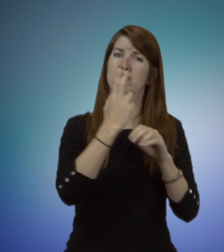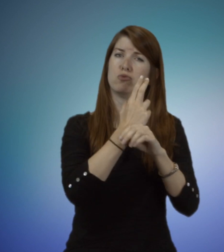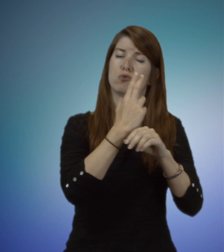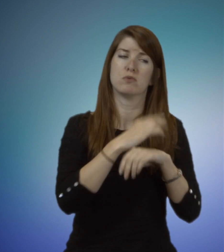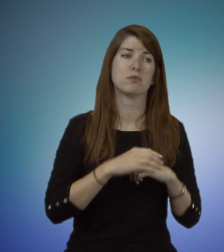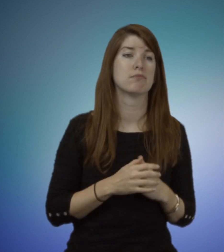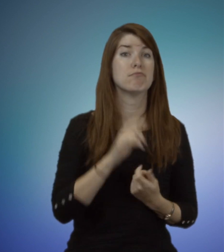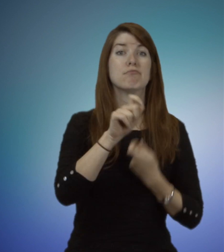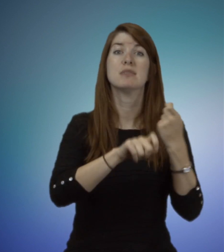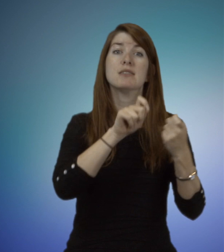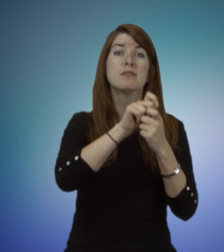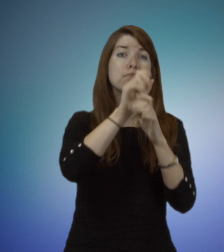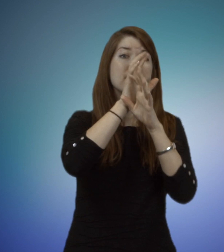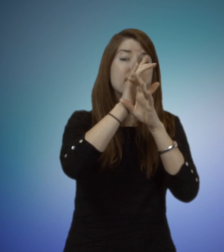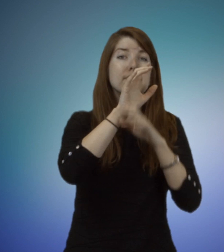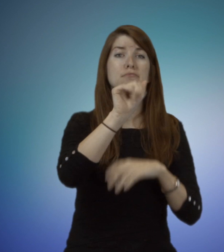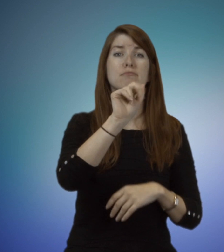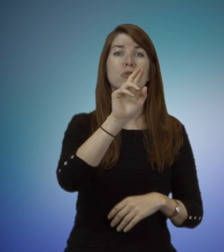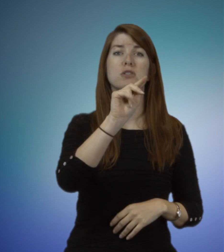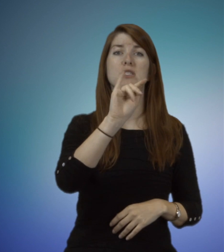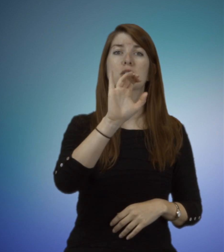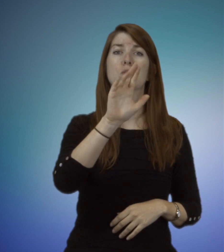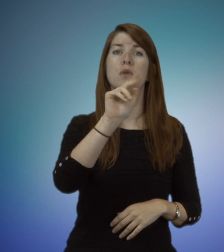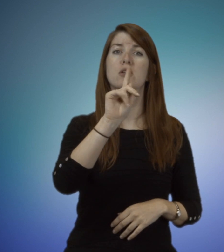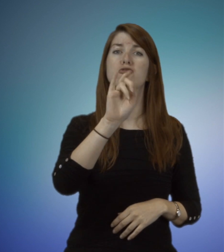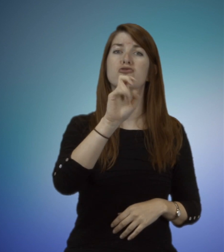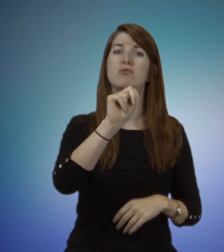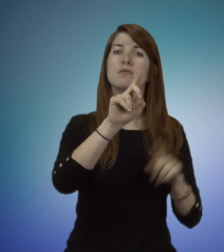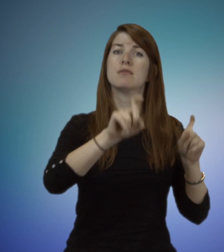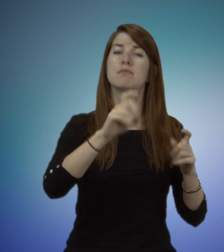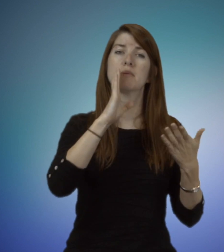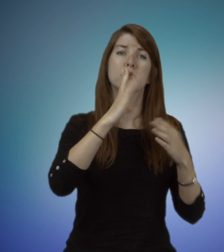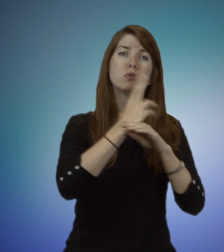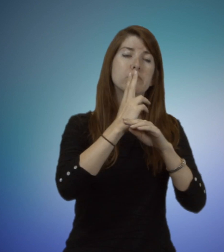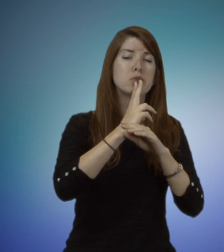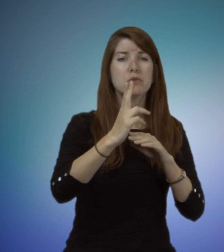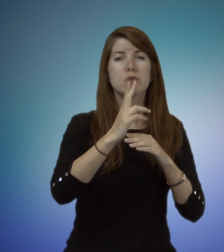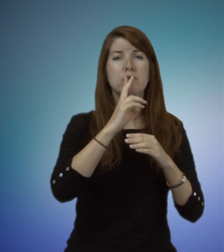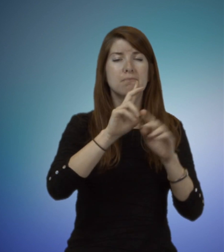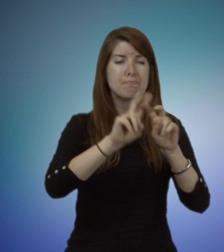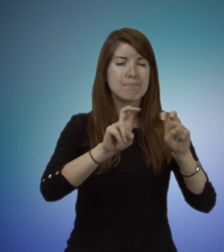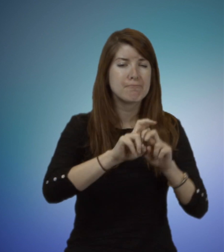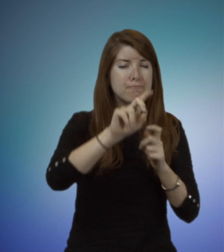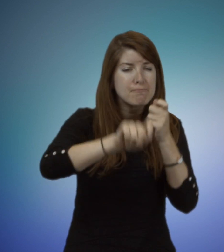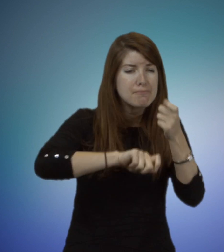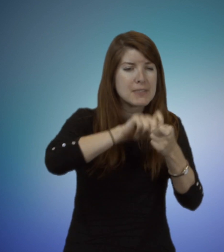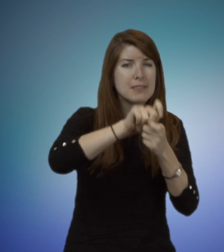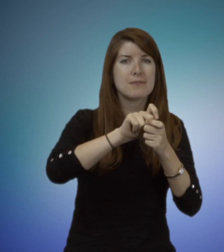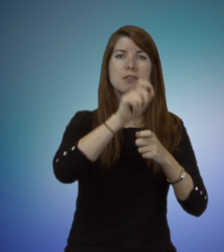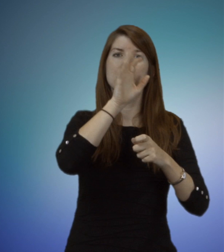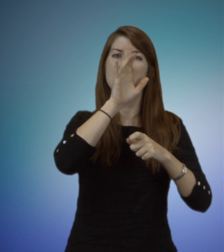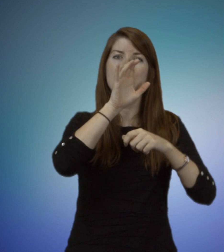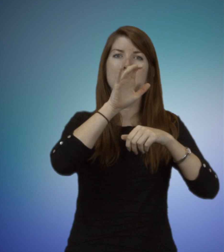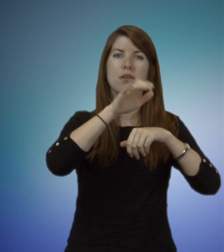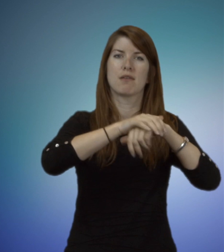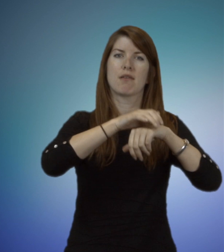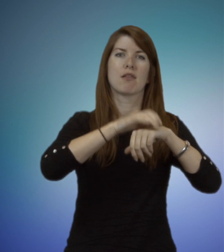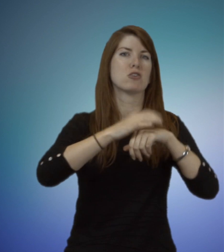to assess a child's specific spoken English sounds. So how they say their words.